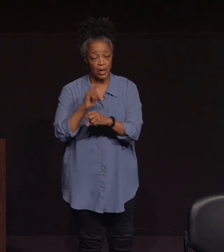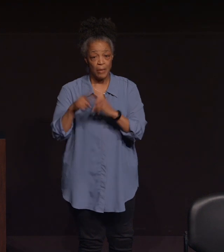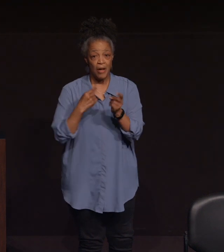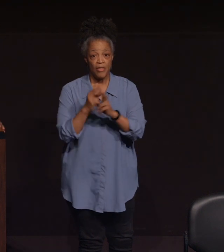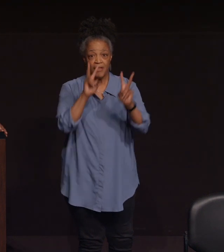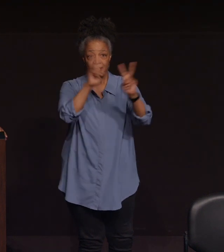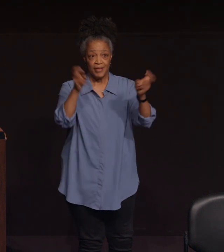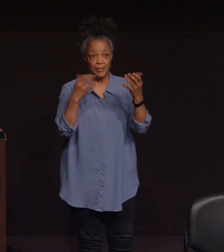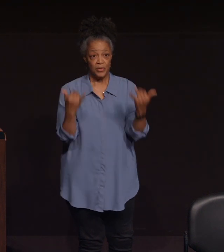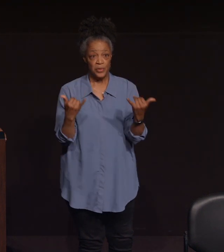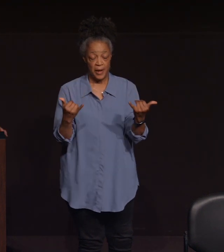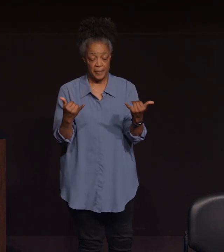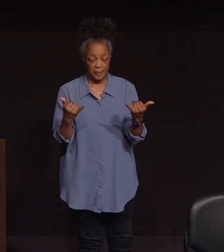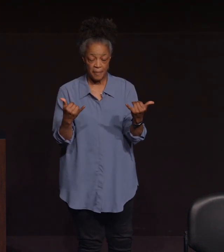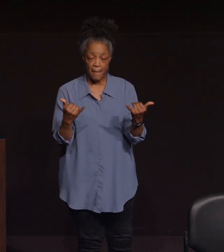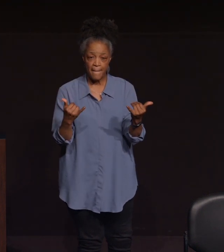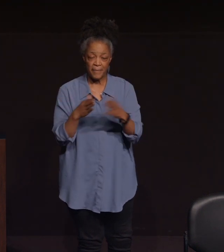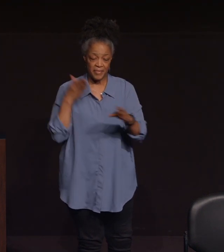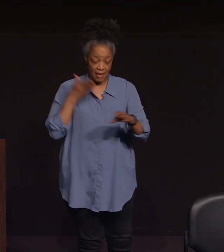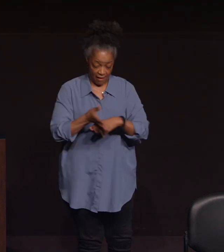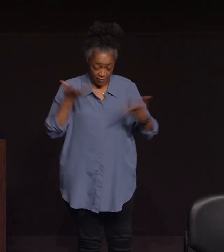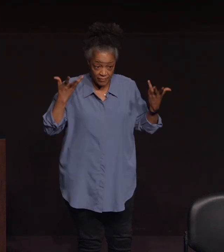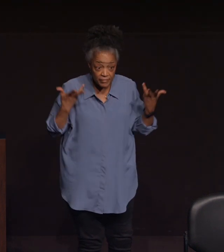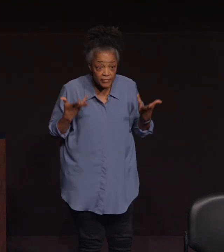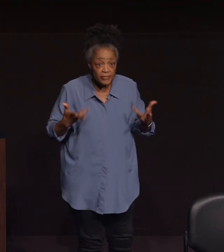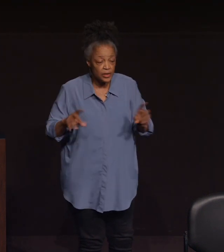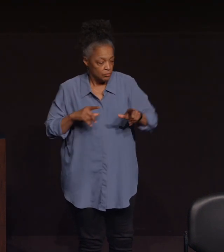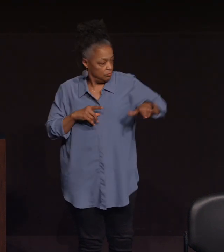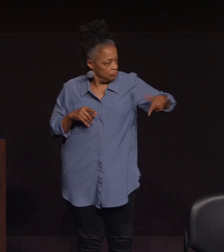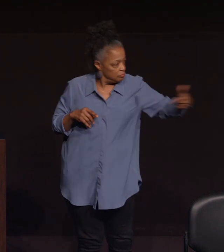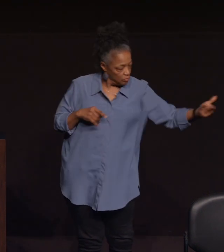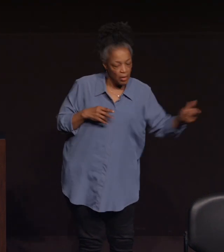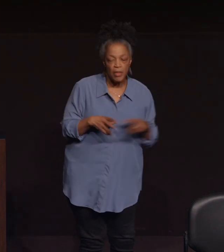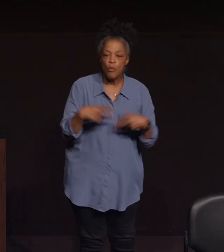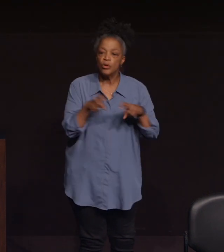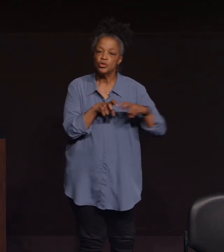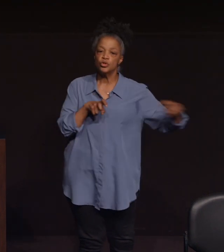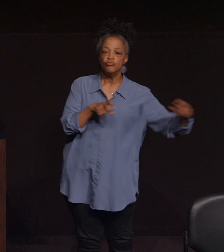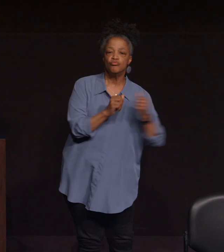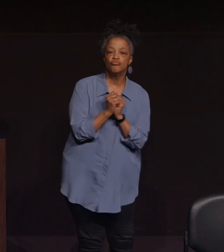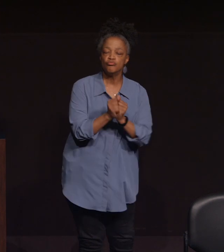today, after which we will sit together on stage and